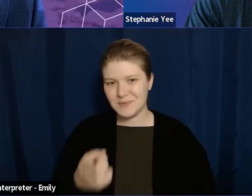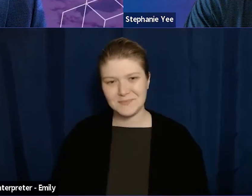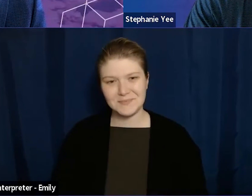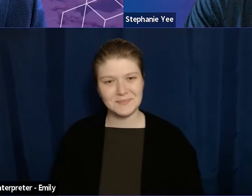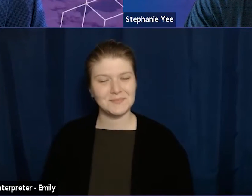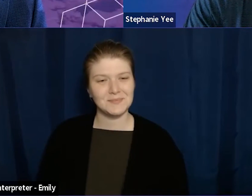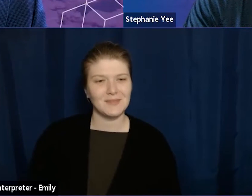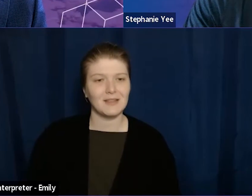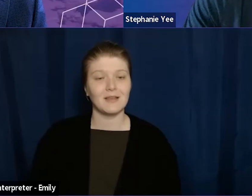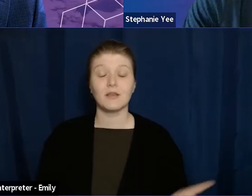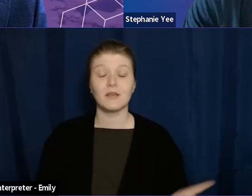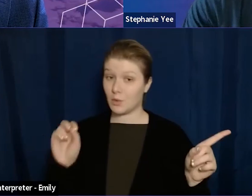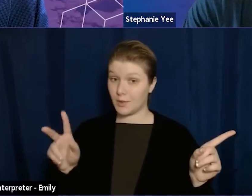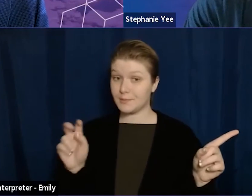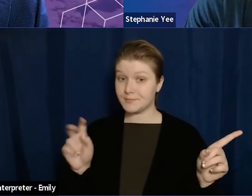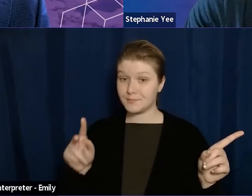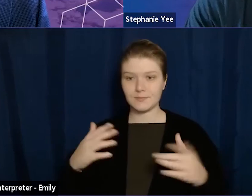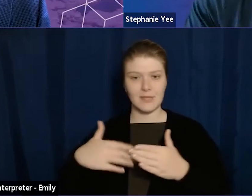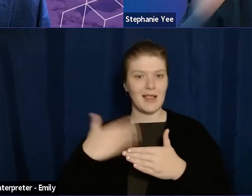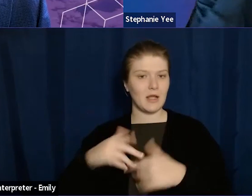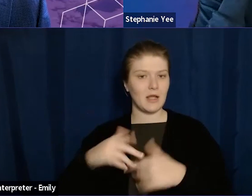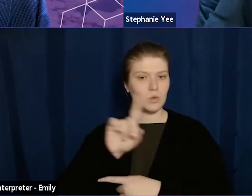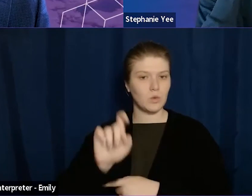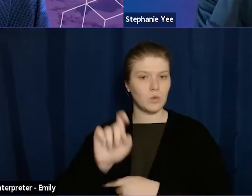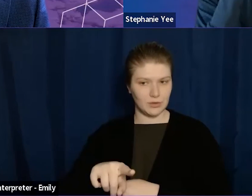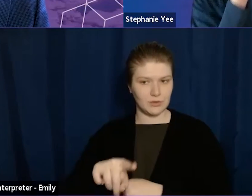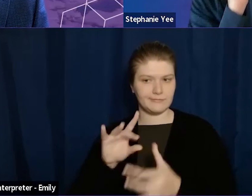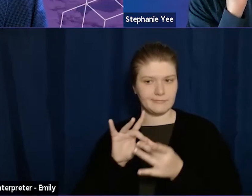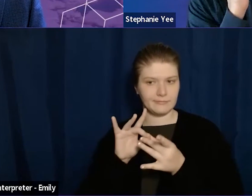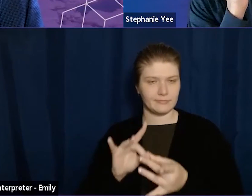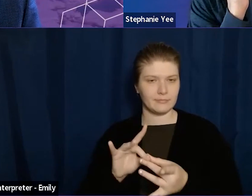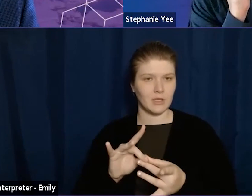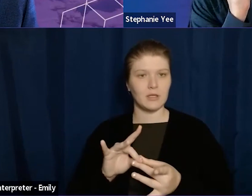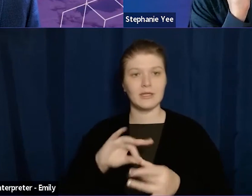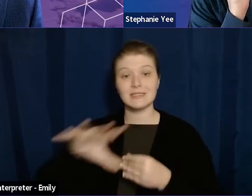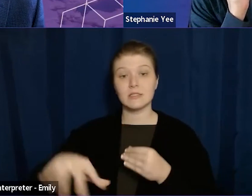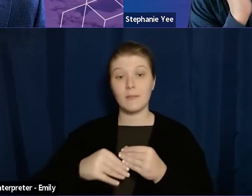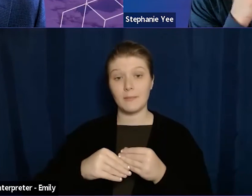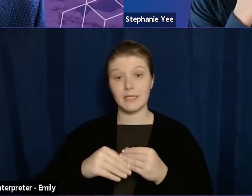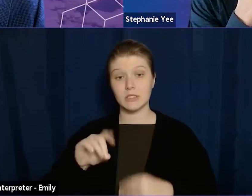Next question on supplemental documentation.